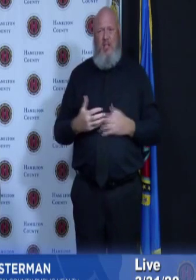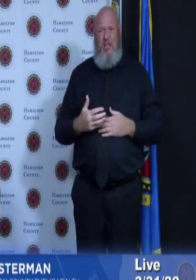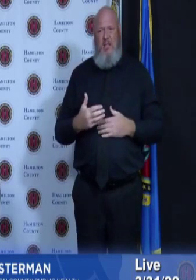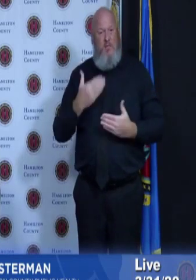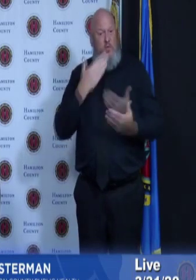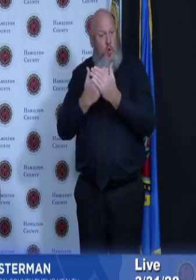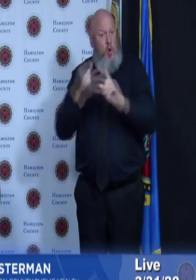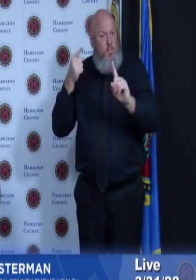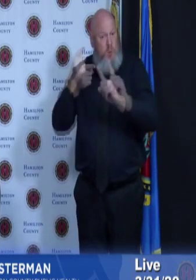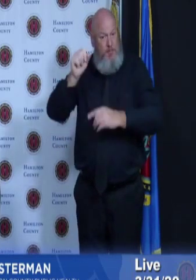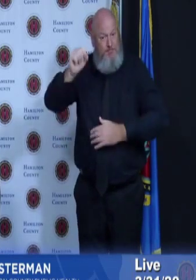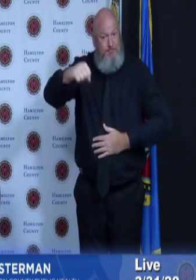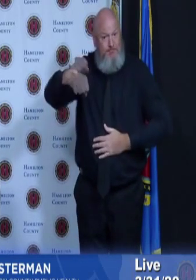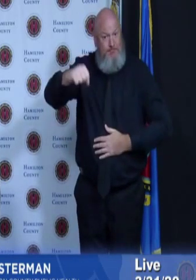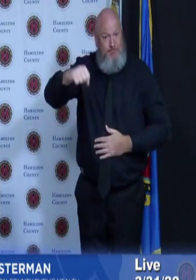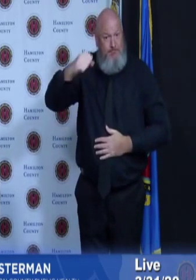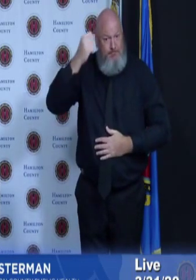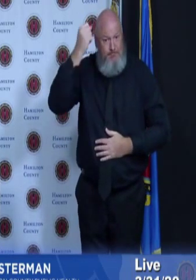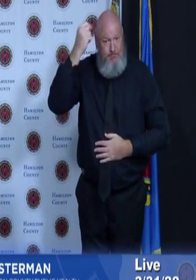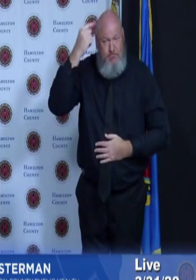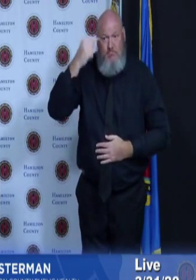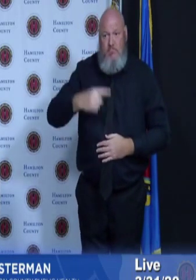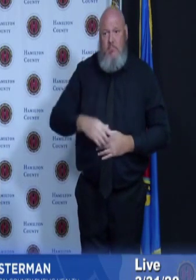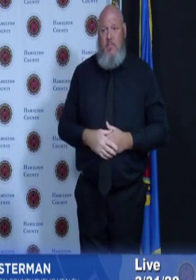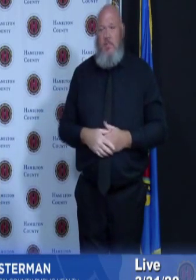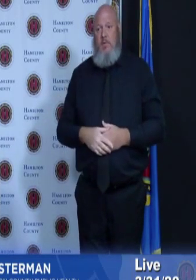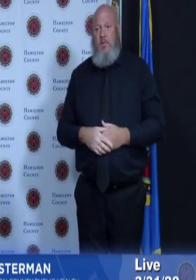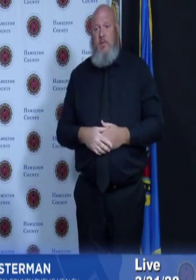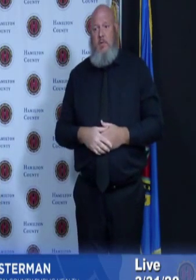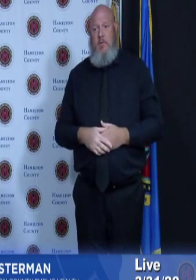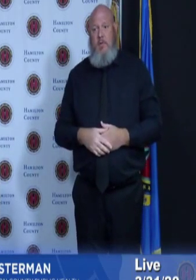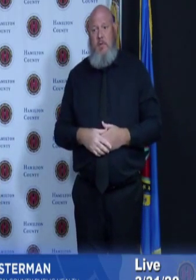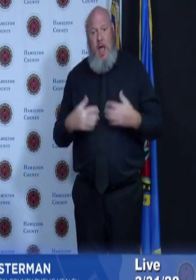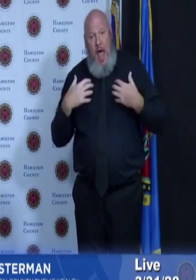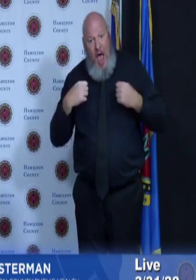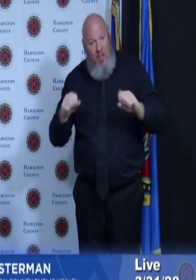are actually making a plan to create additional surge capacity hospitals